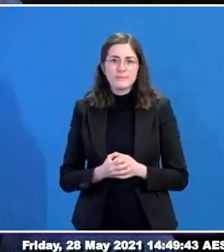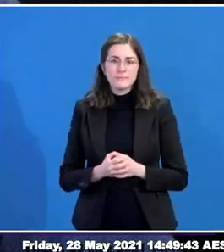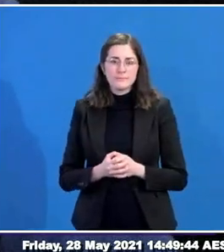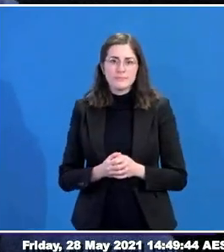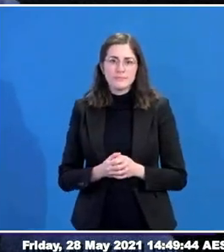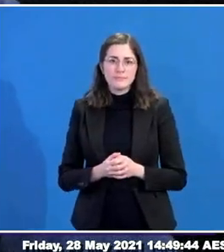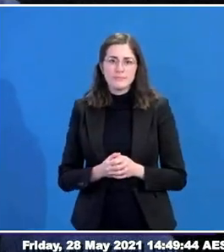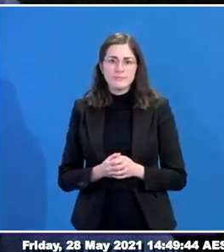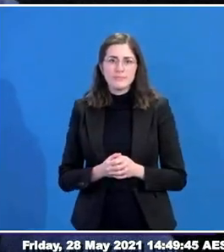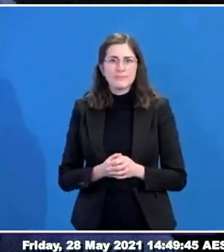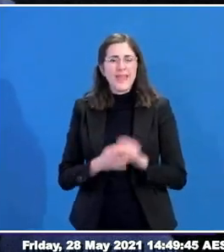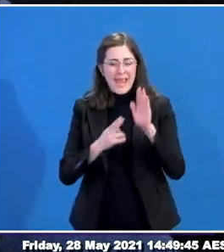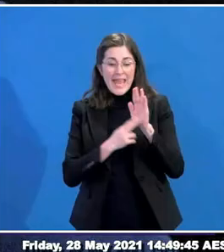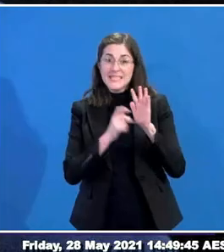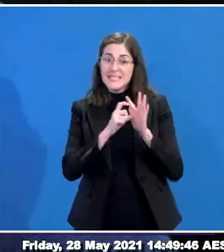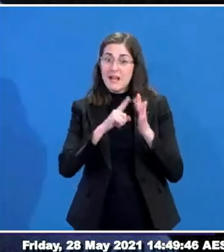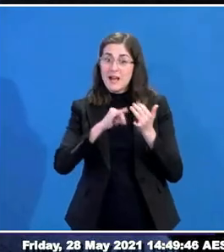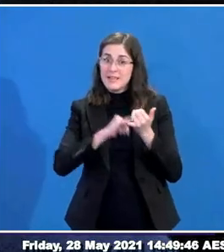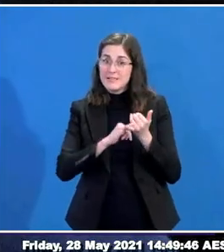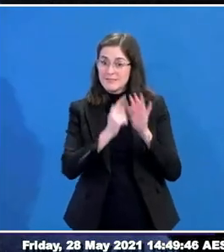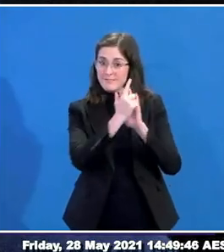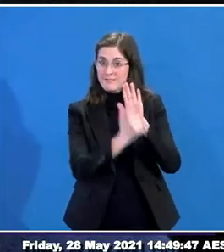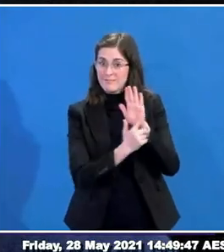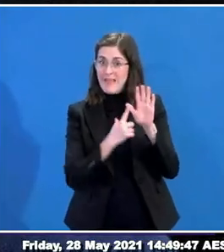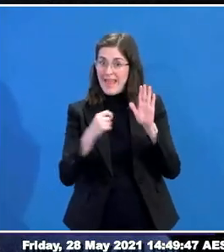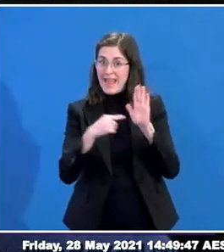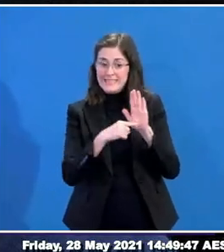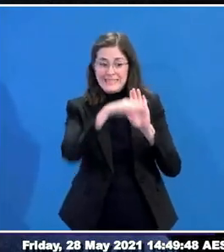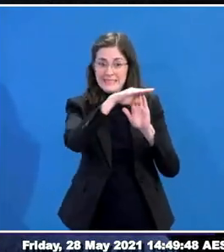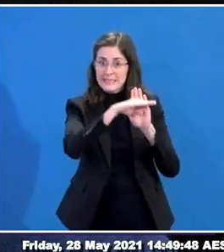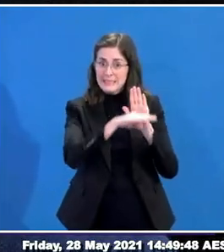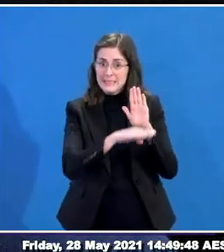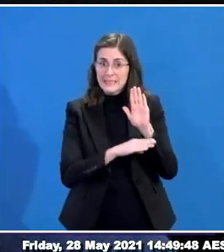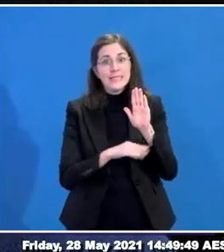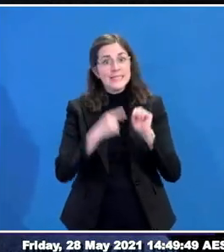under the NDIS Act and the associated rules registered providers are required